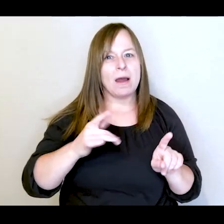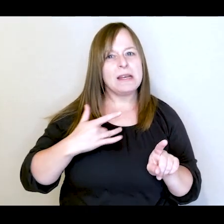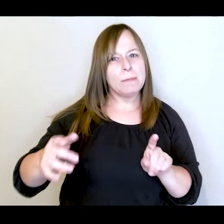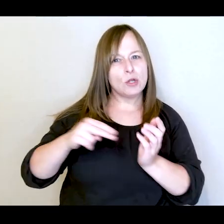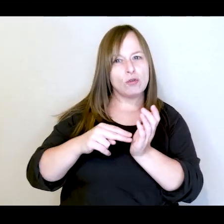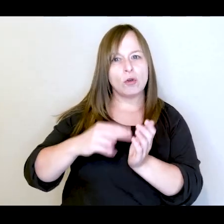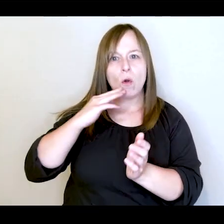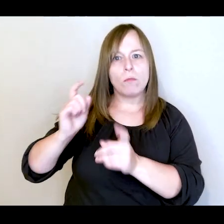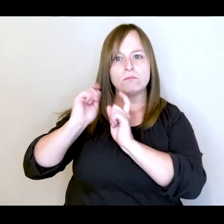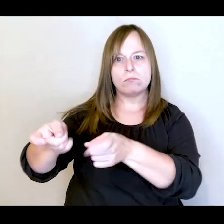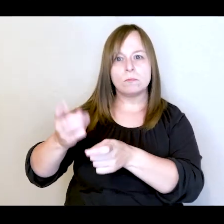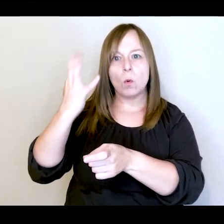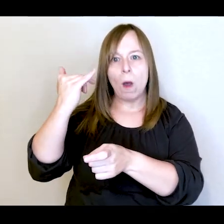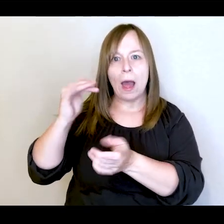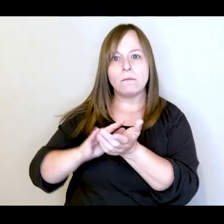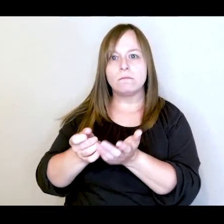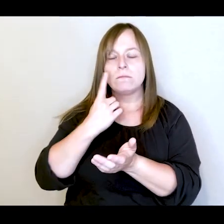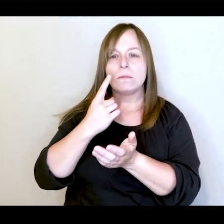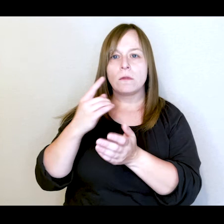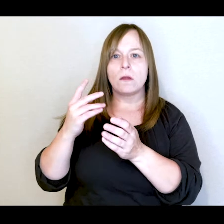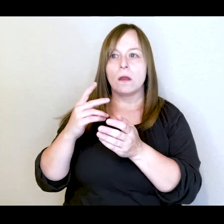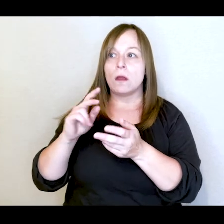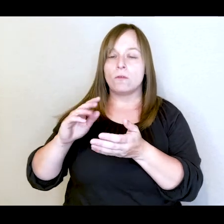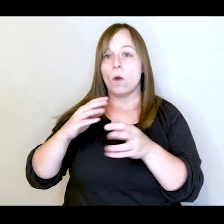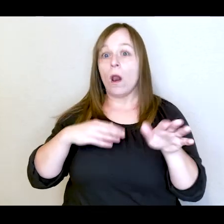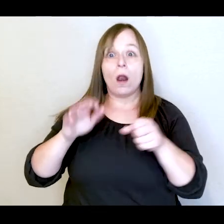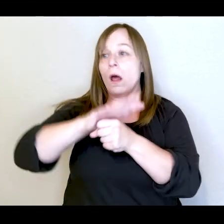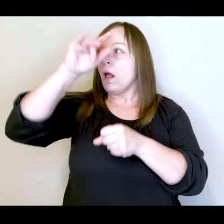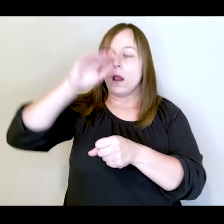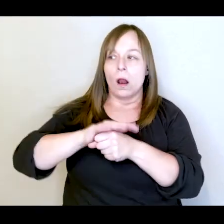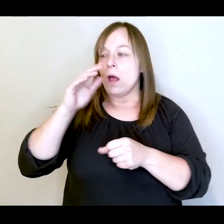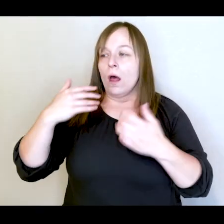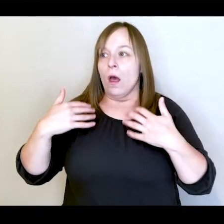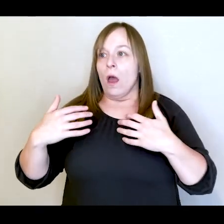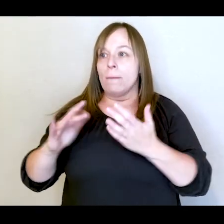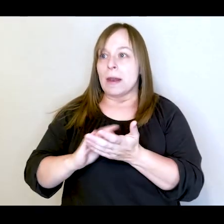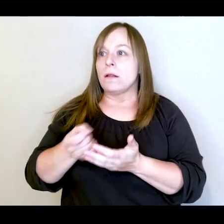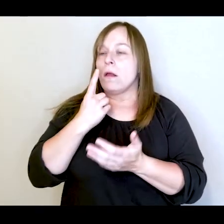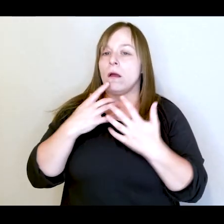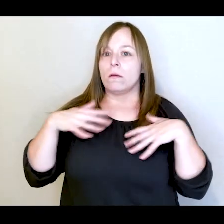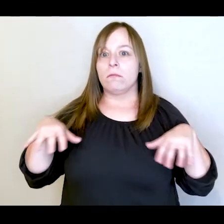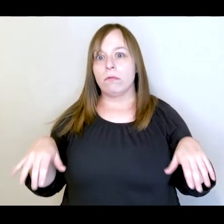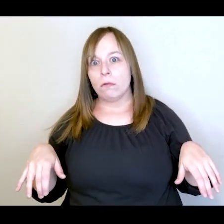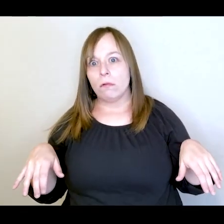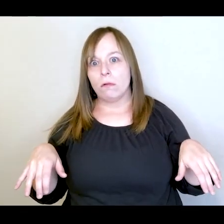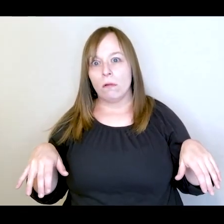prescribed to control behavior. So people with dementia have lost the ability to